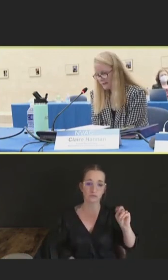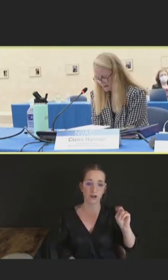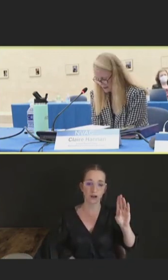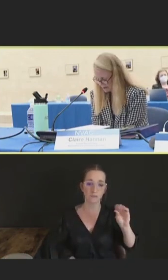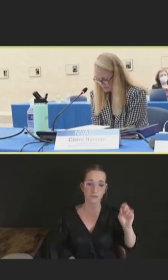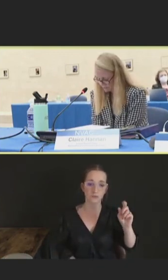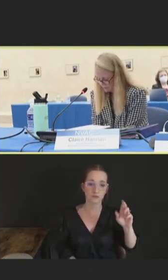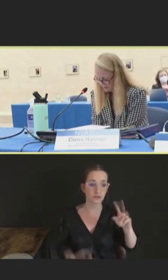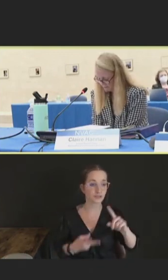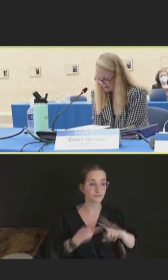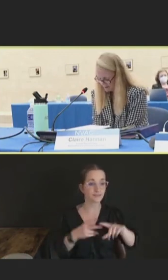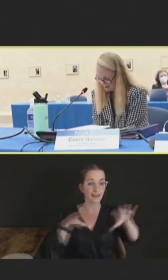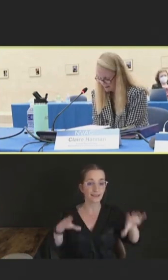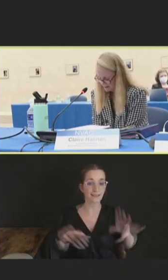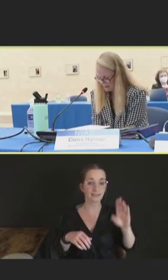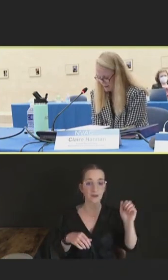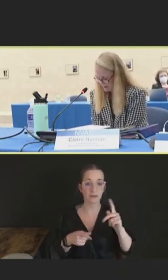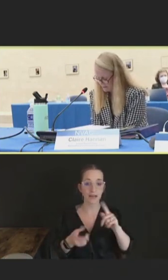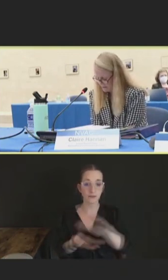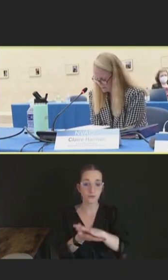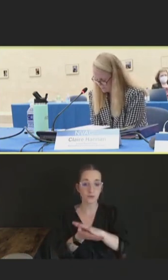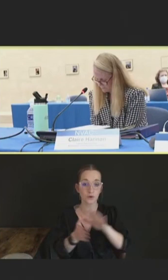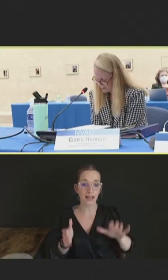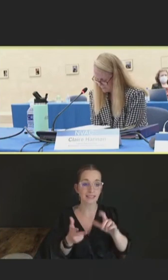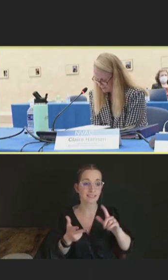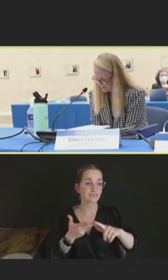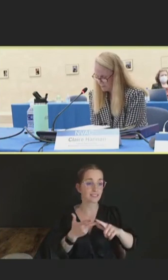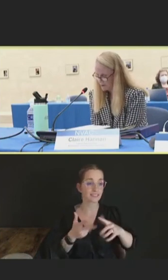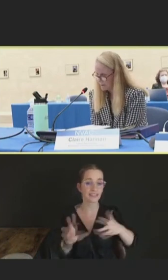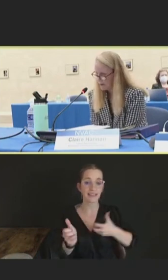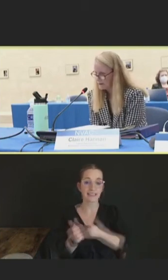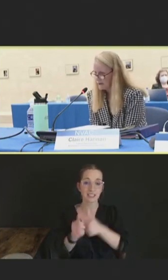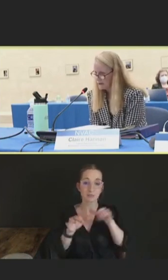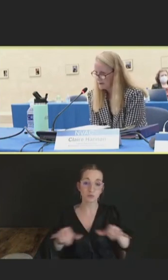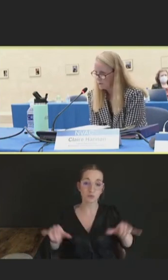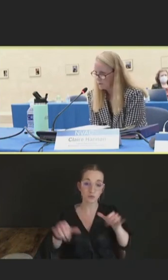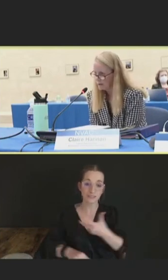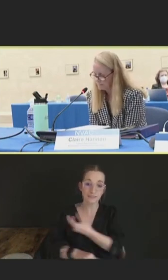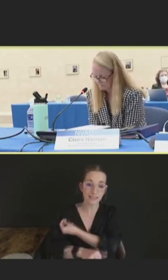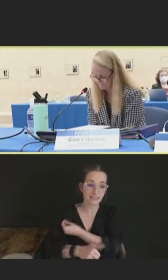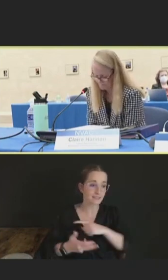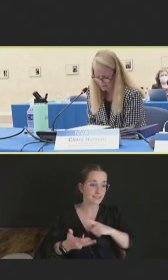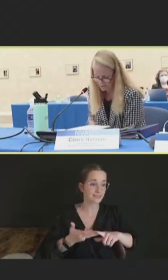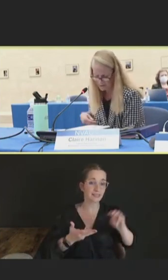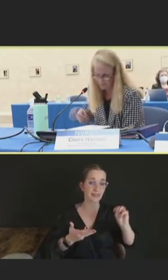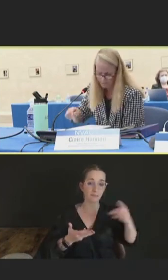catch up on routine vaccines and also involved in the monkeypox vaccine. Thank you